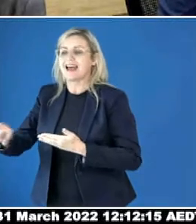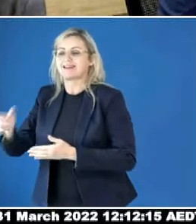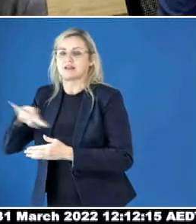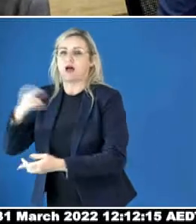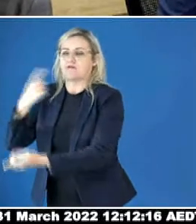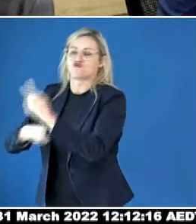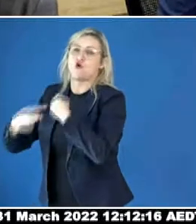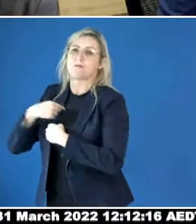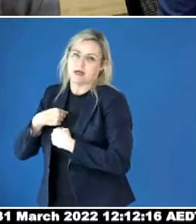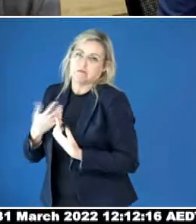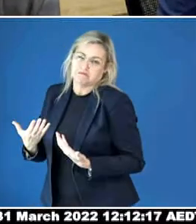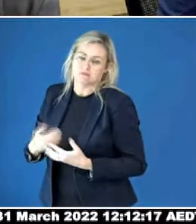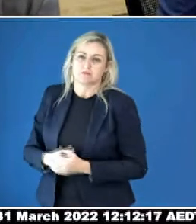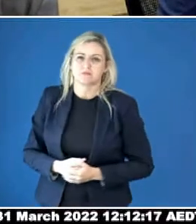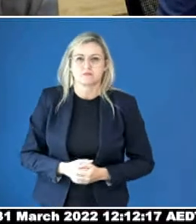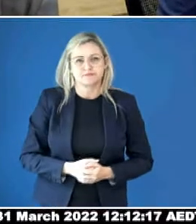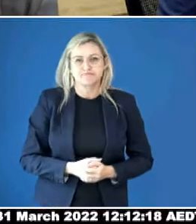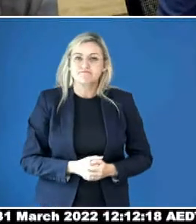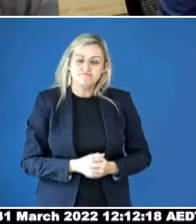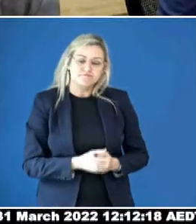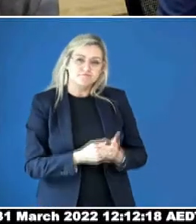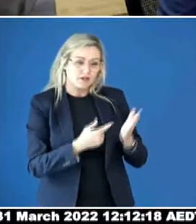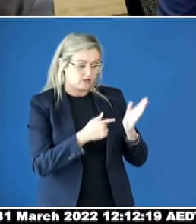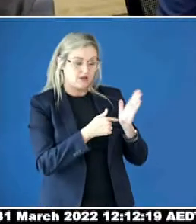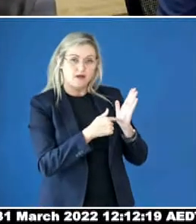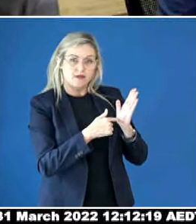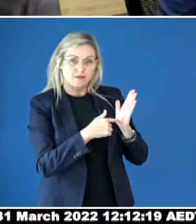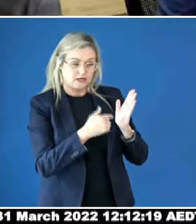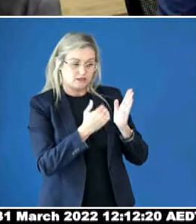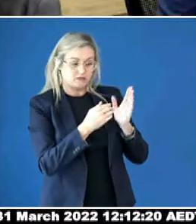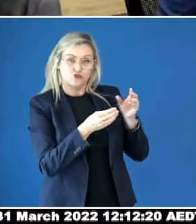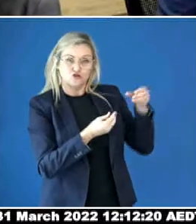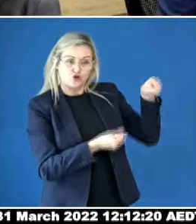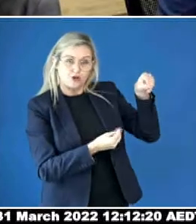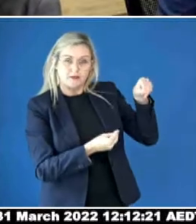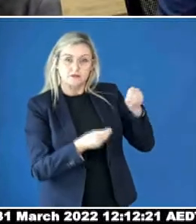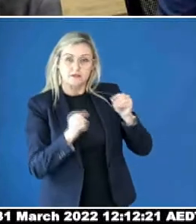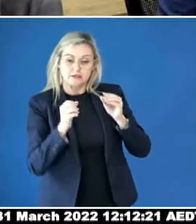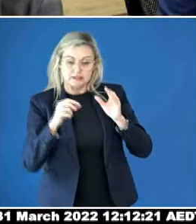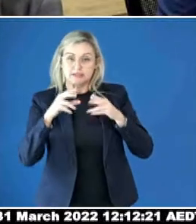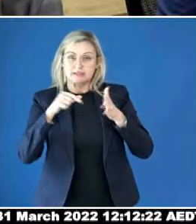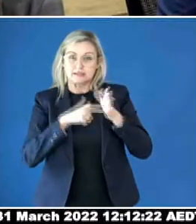And specifically if we have a look at this document which is at tab 23, we see